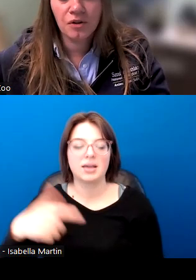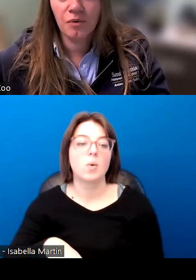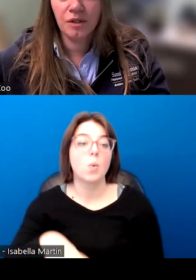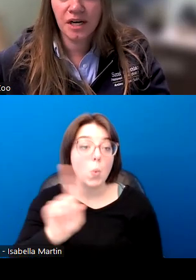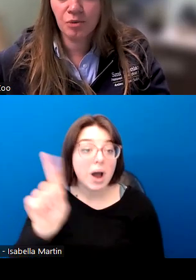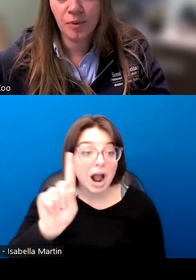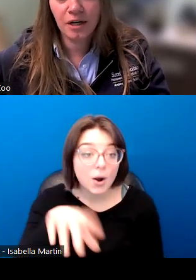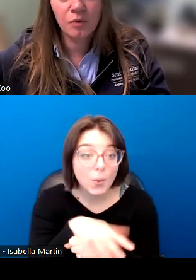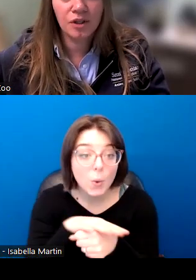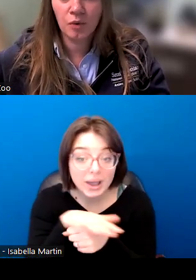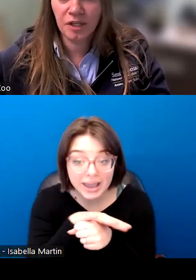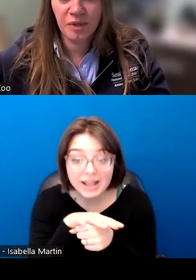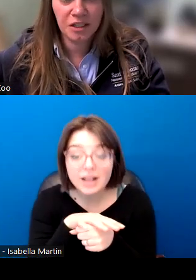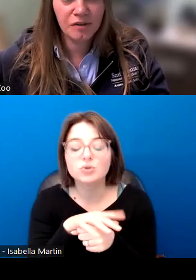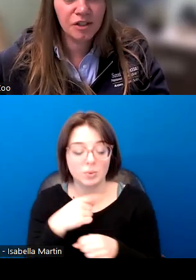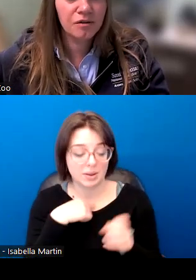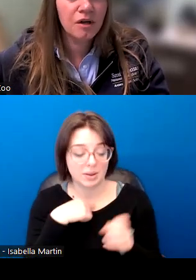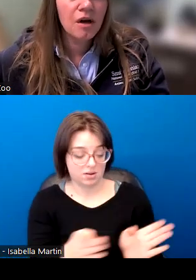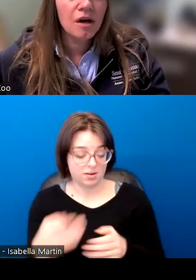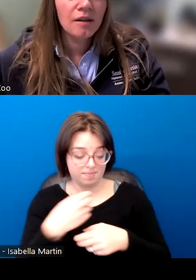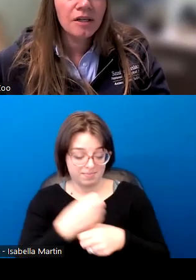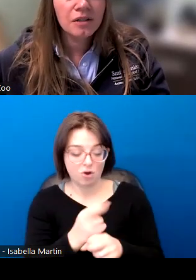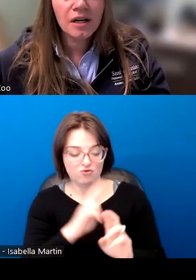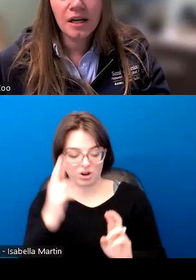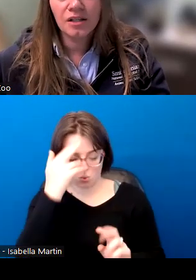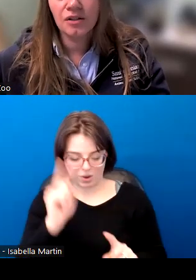that when the diet is prepared. We know where it's being delivered to and then you start getting into